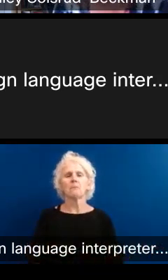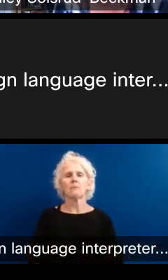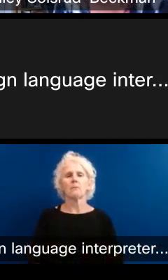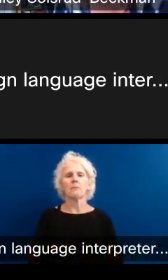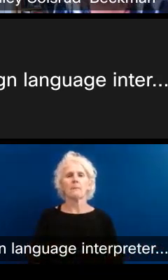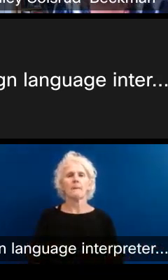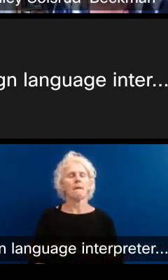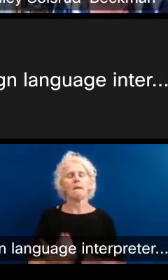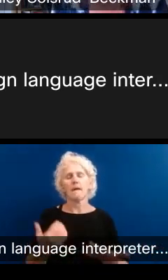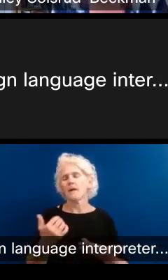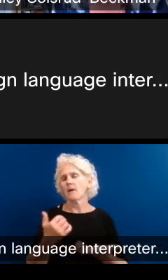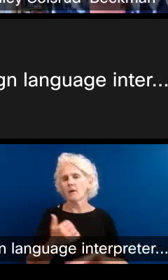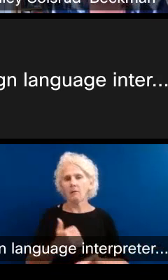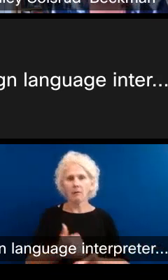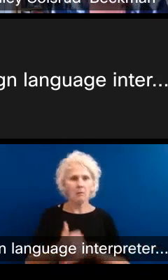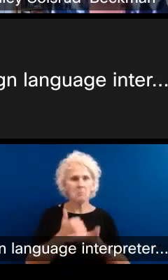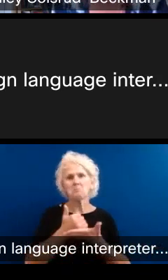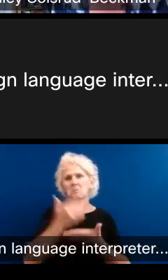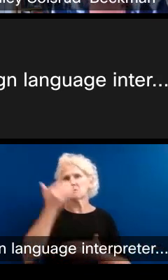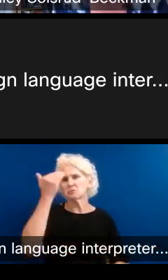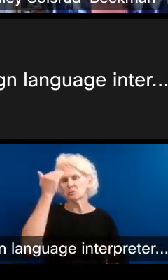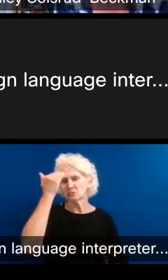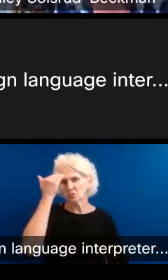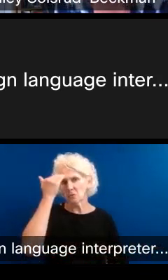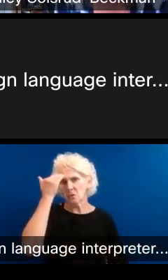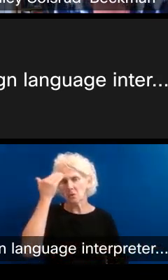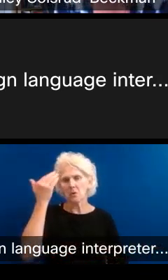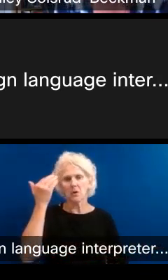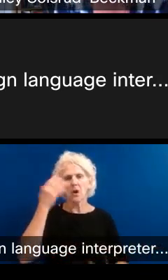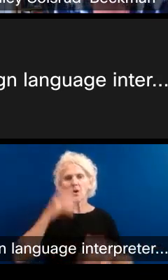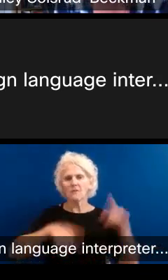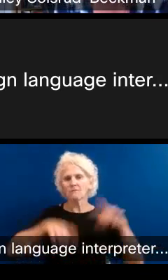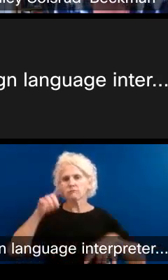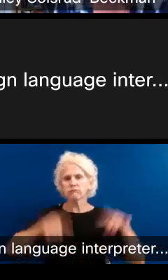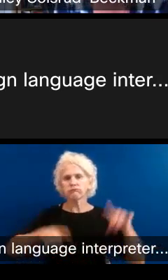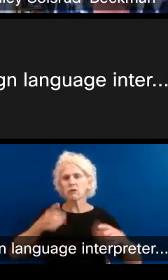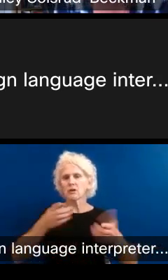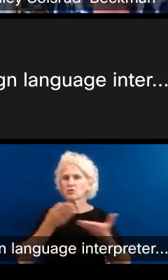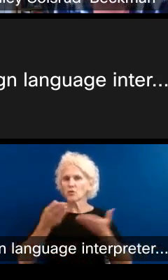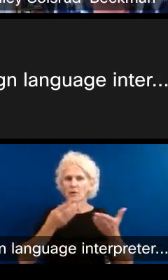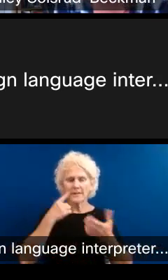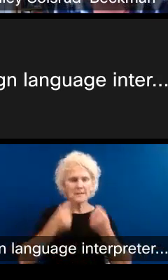you know, a little bit about the variety of services and supports that are available all